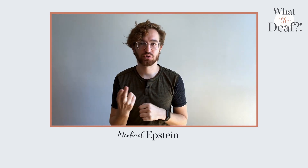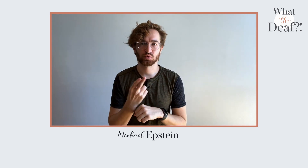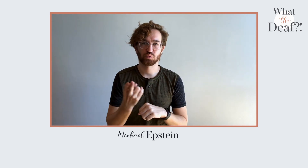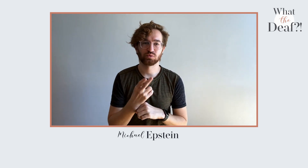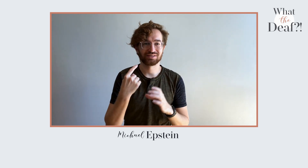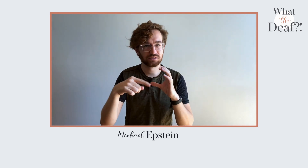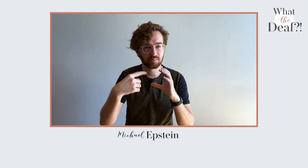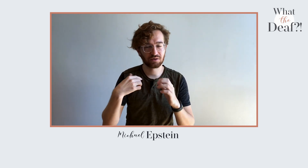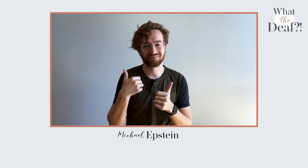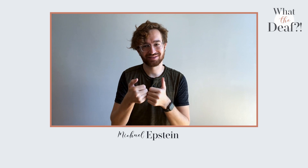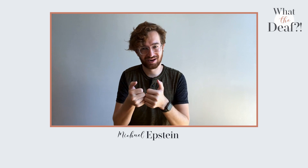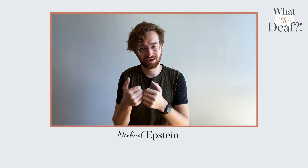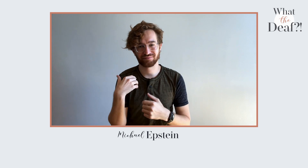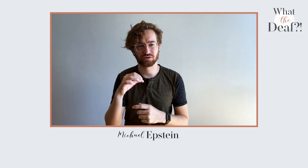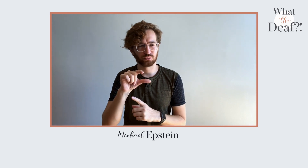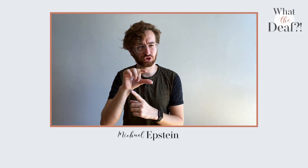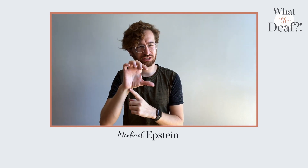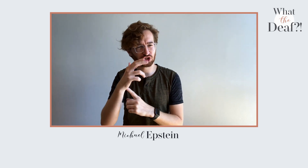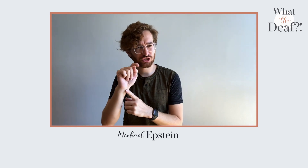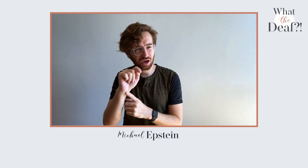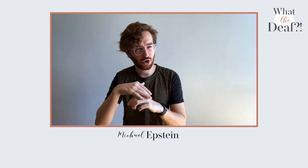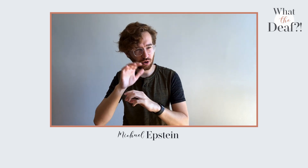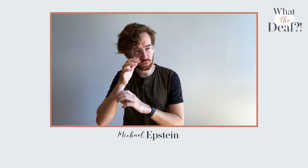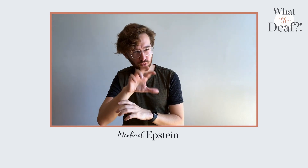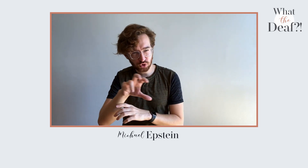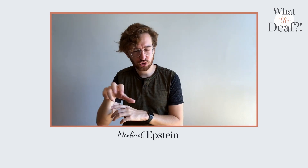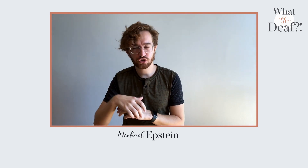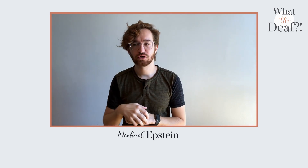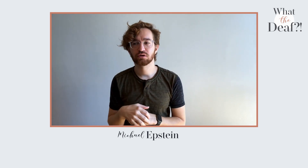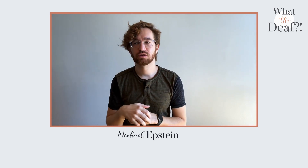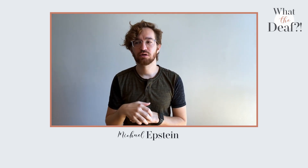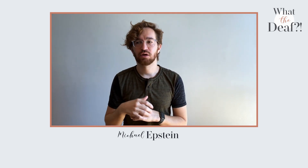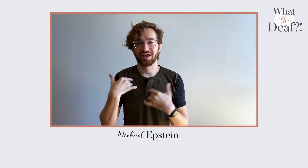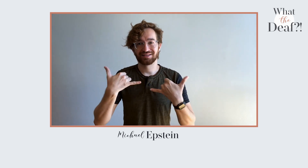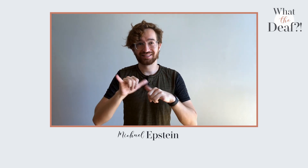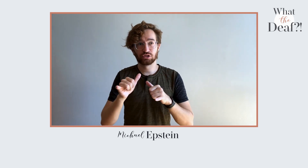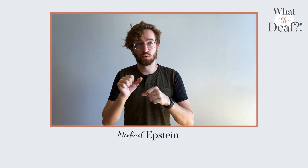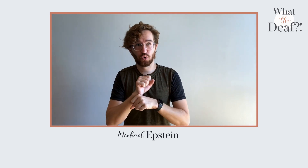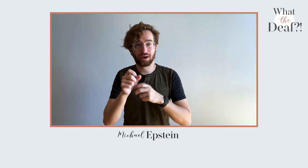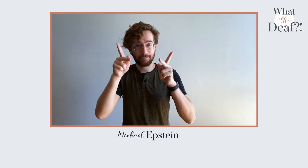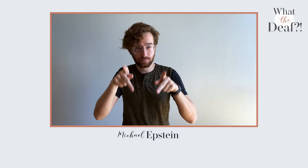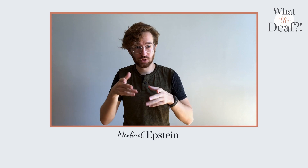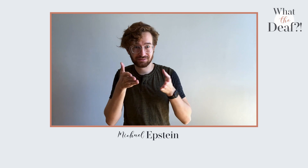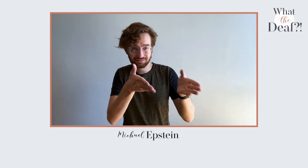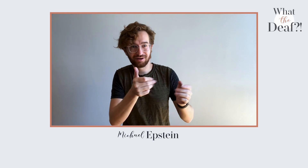whether it be email, text, chat on the computer. I still work in person in the office